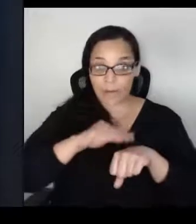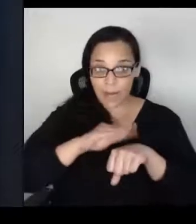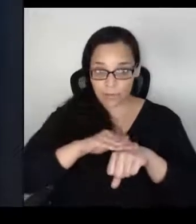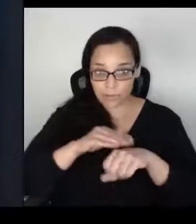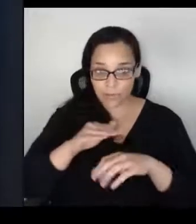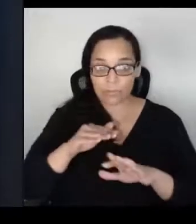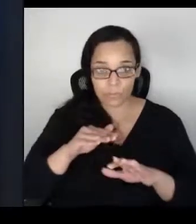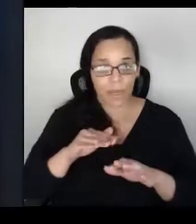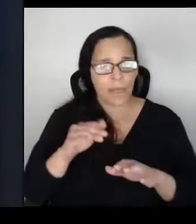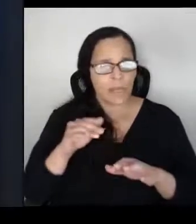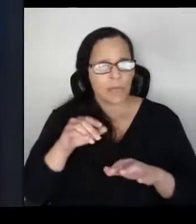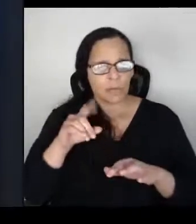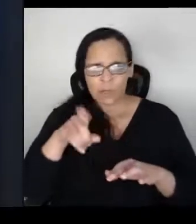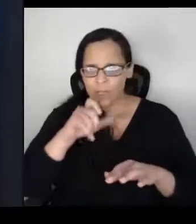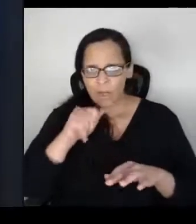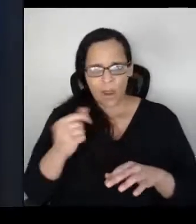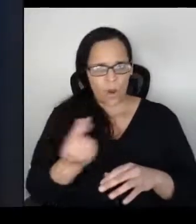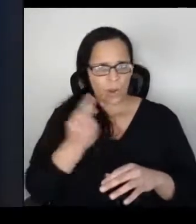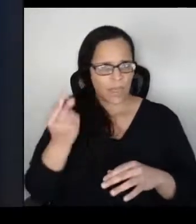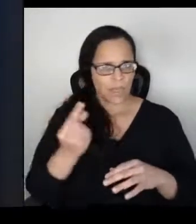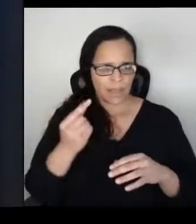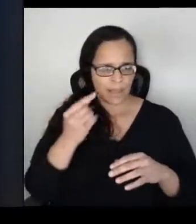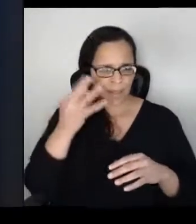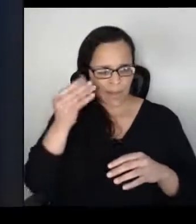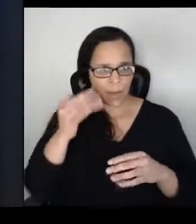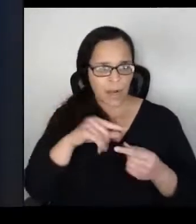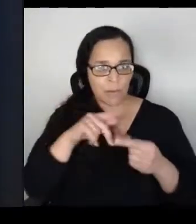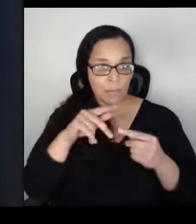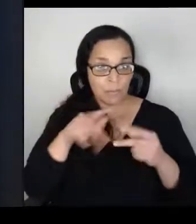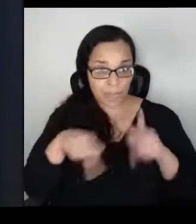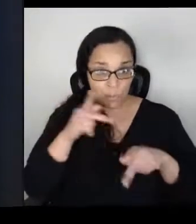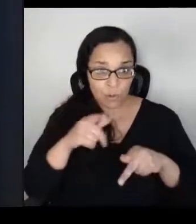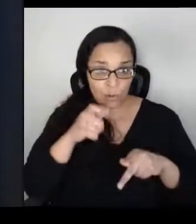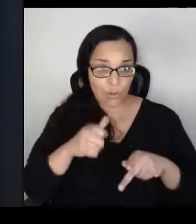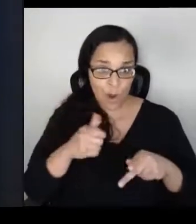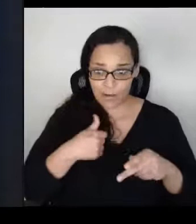about people fleeing a country, because there are people who actually,